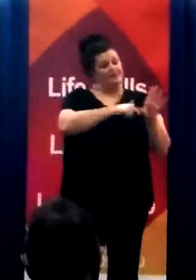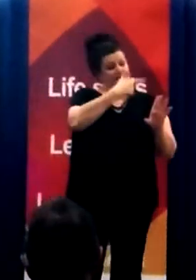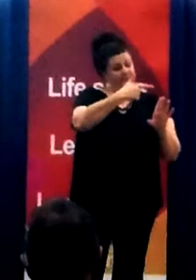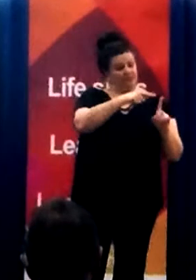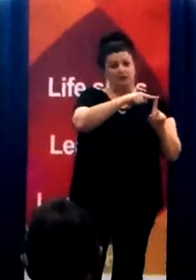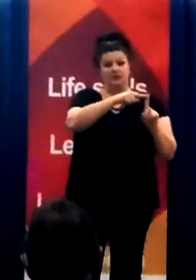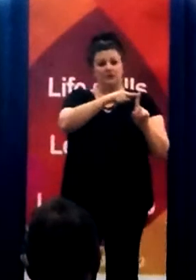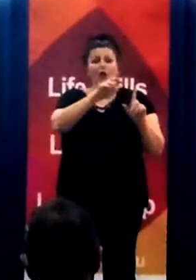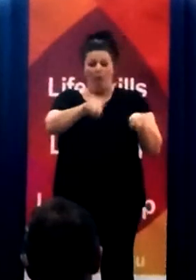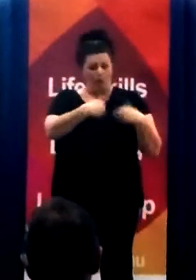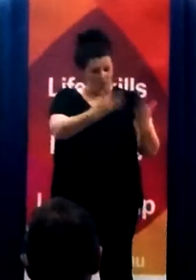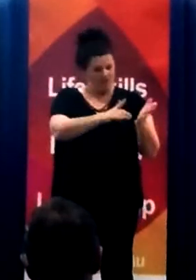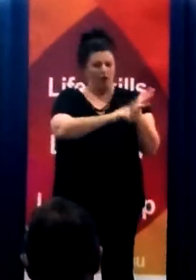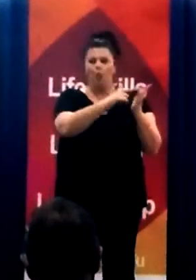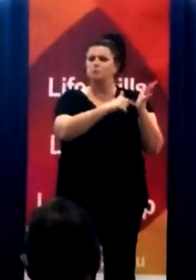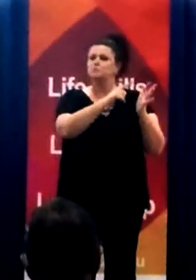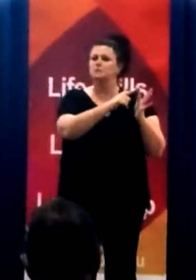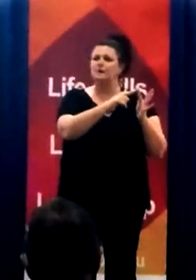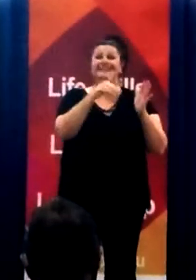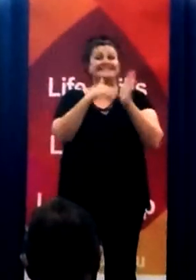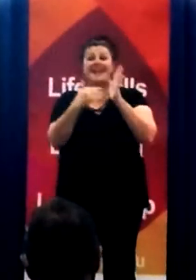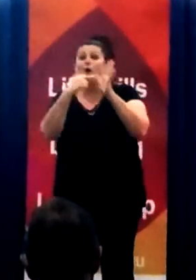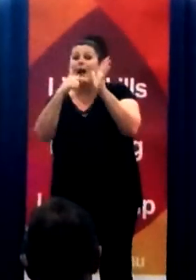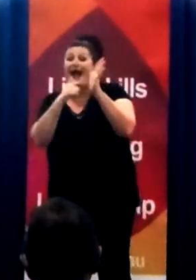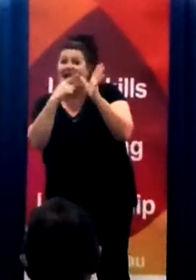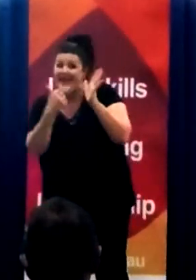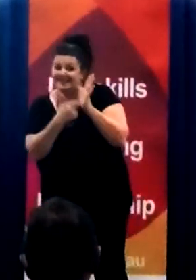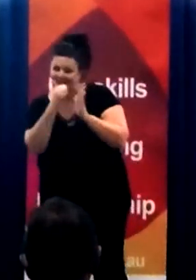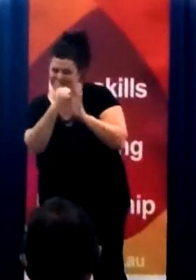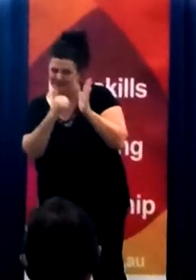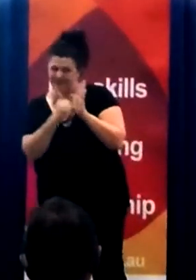It is now a recognised ATAR subject in Year 11 and 12.